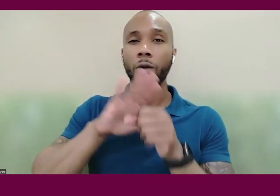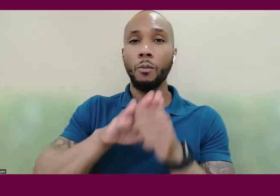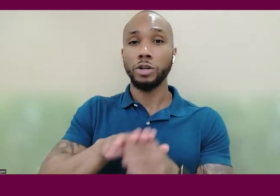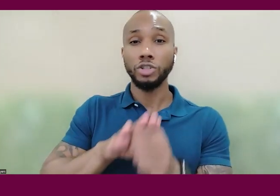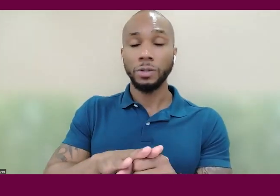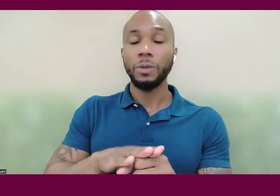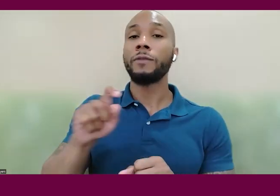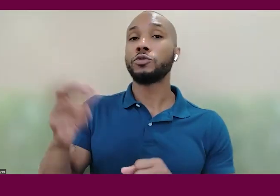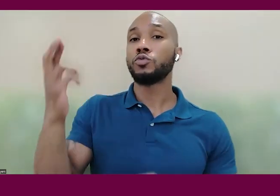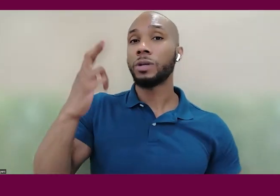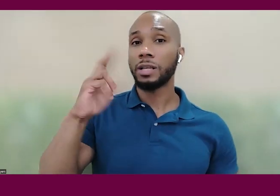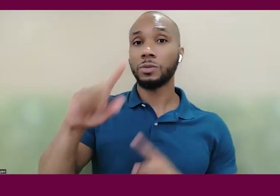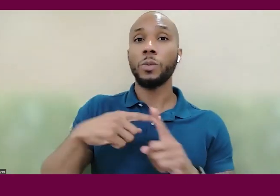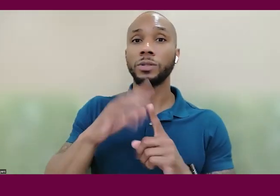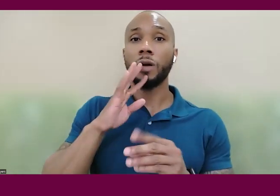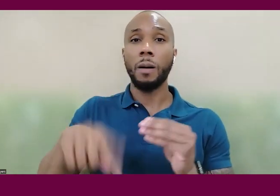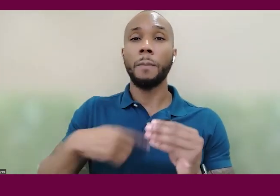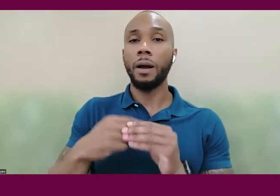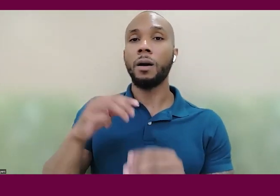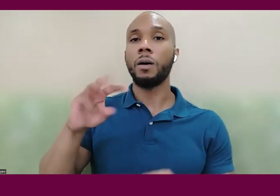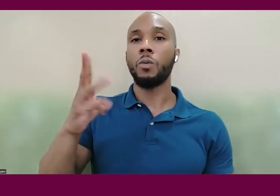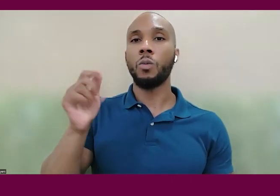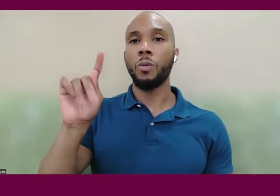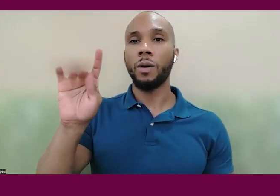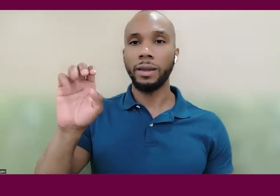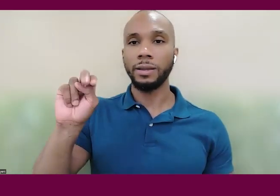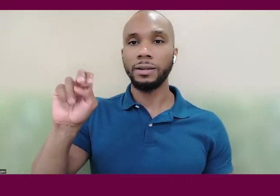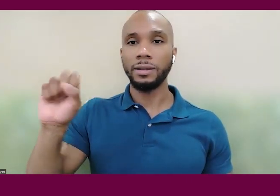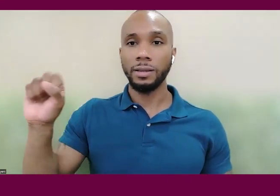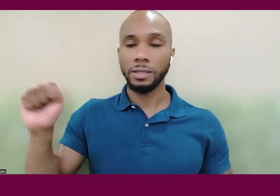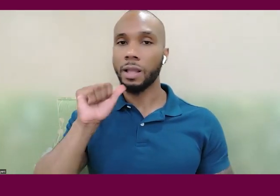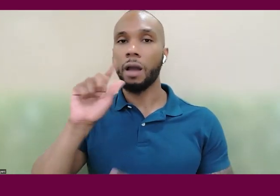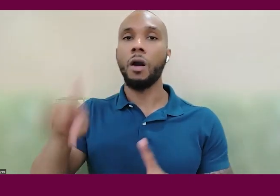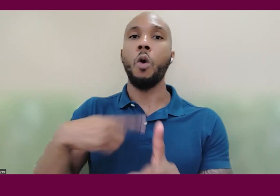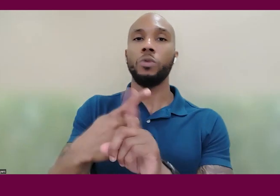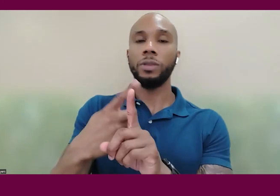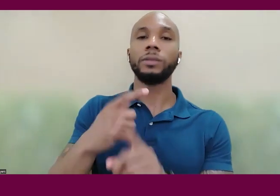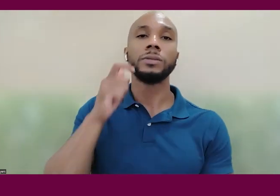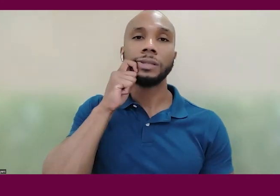We have to realize that when we talk about whiteness, we're not just talking about peoples' skin tone.